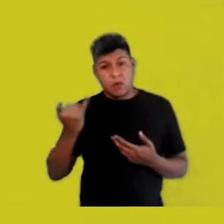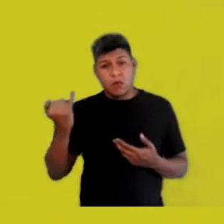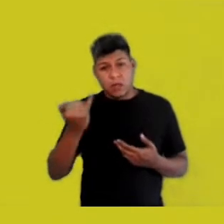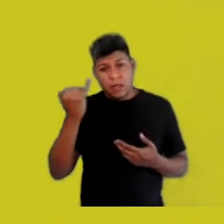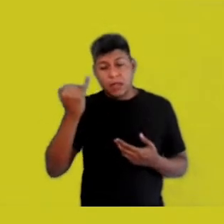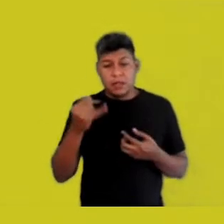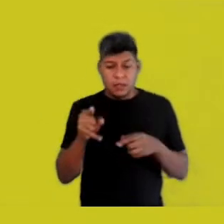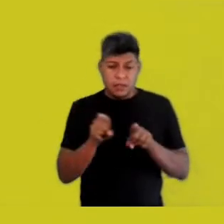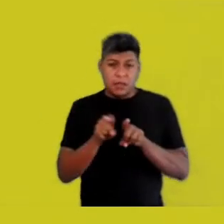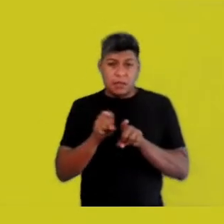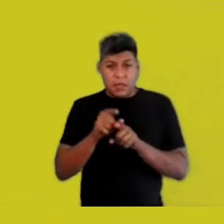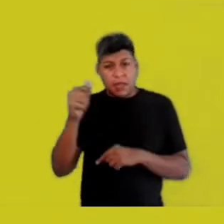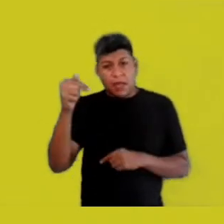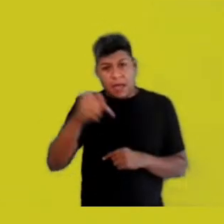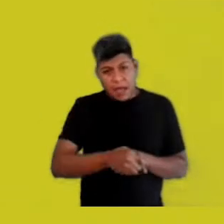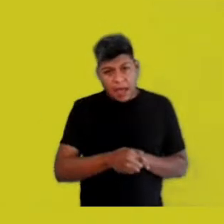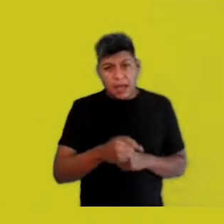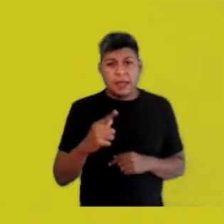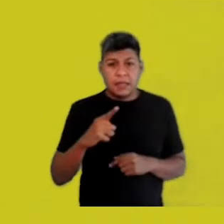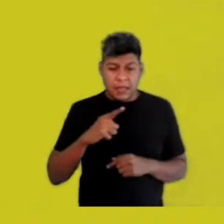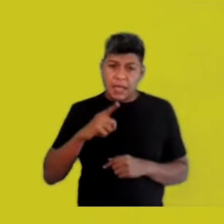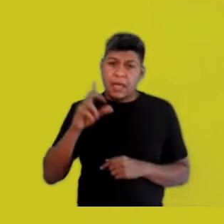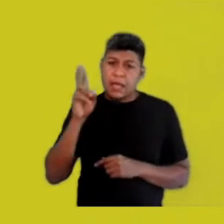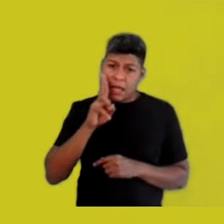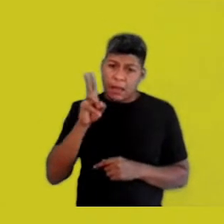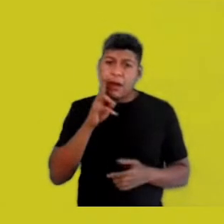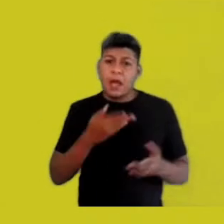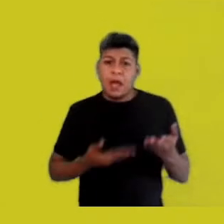also here reiterating the relation between what we do